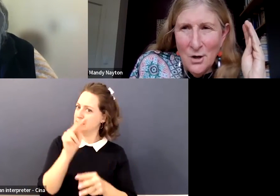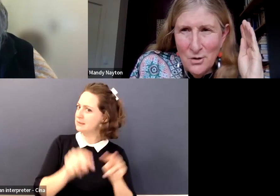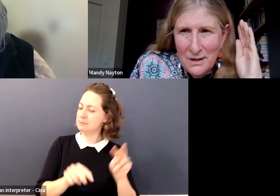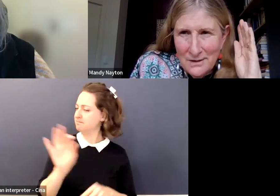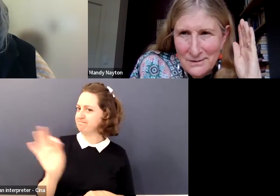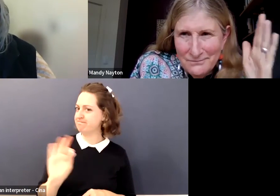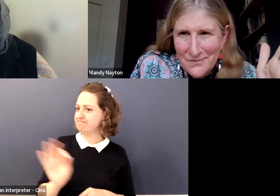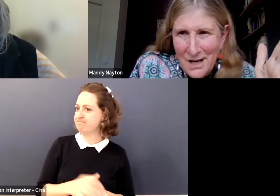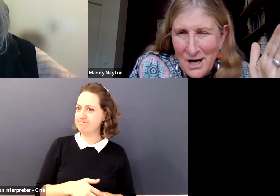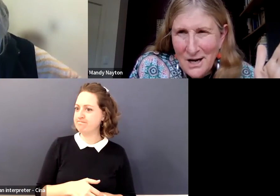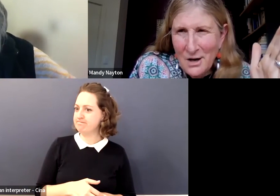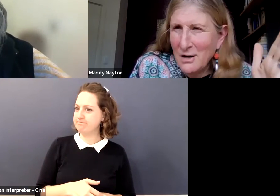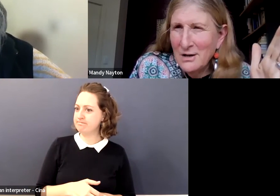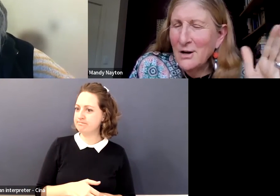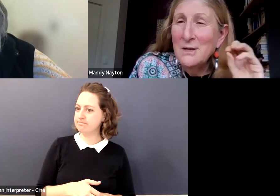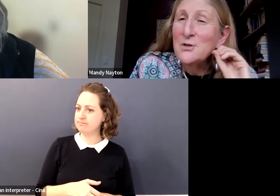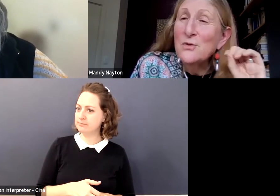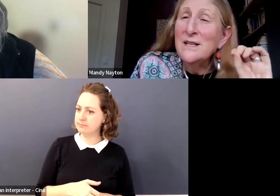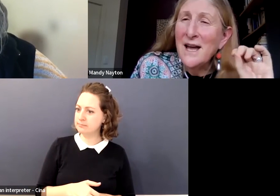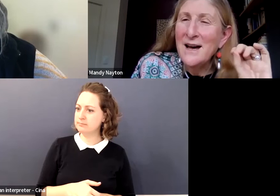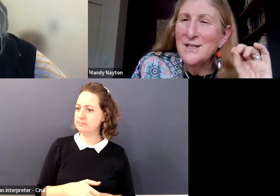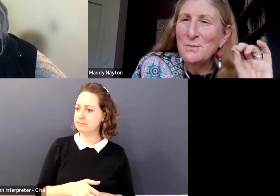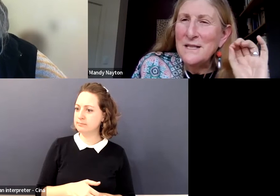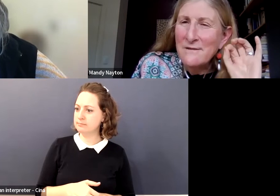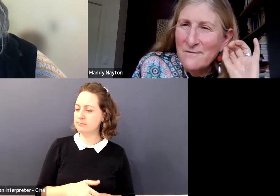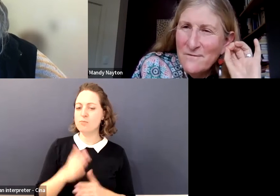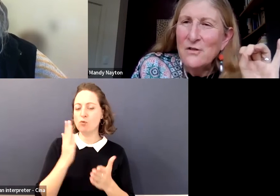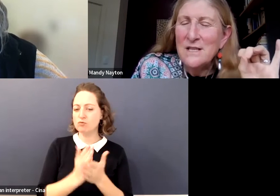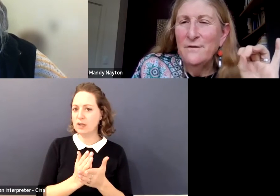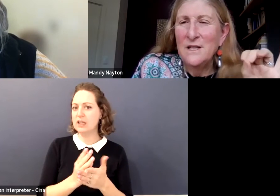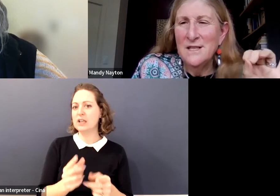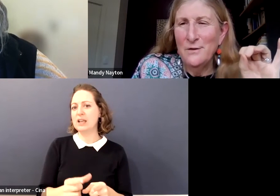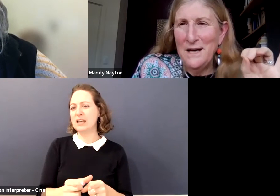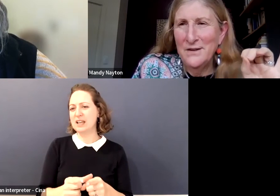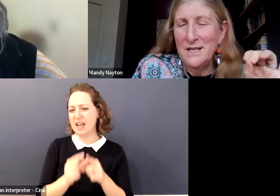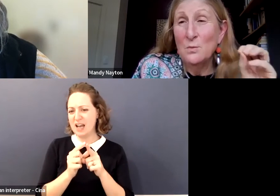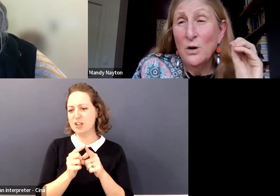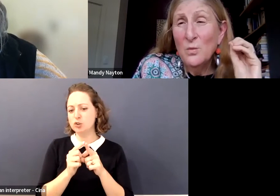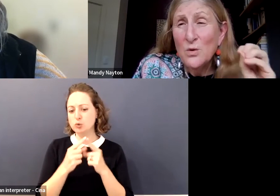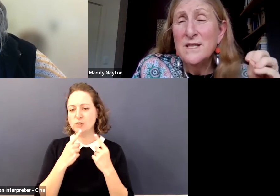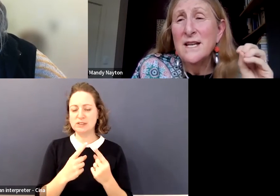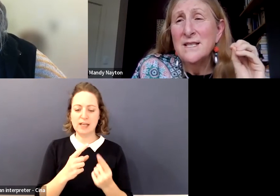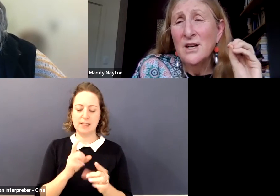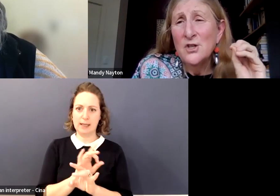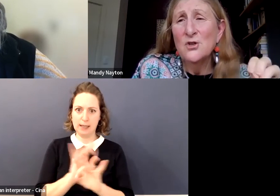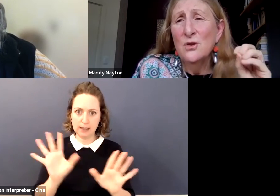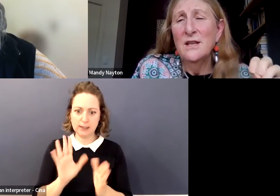So it's really hard to be very definitive about this. What I would say is that I do